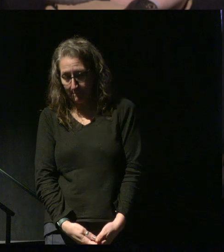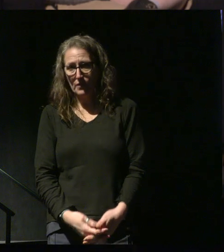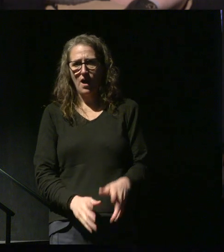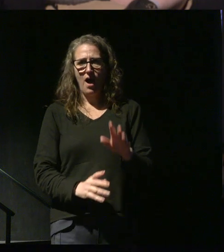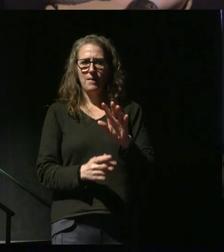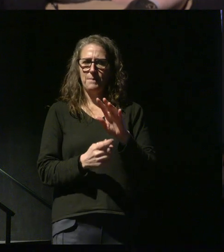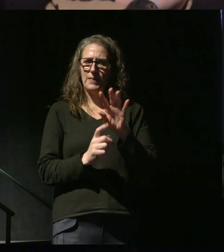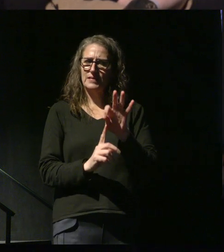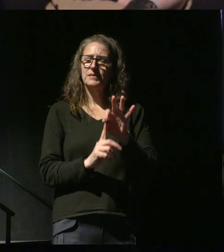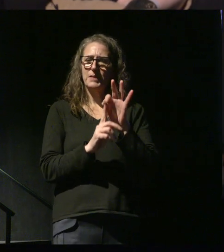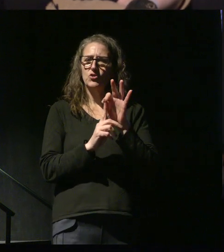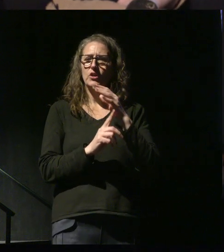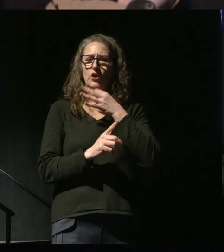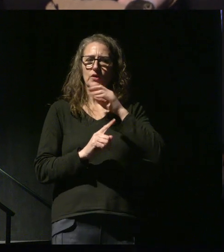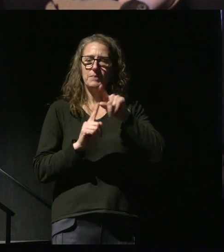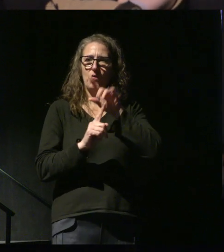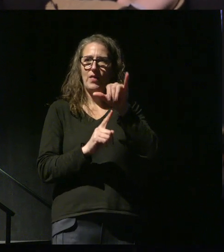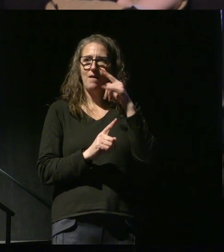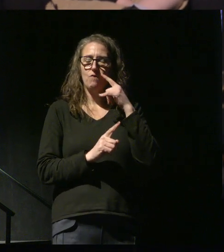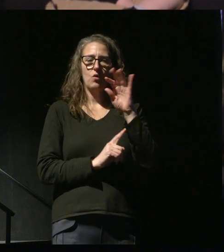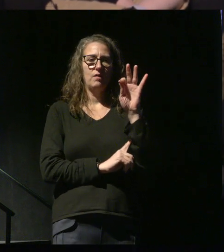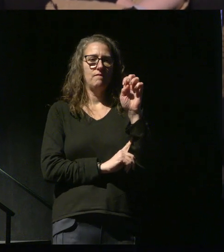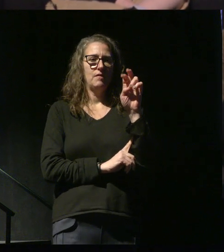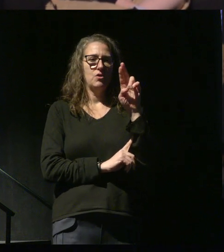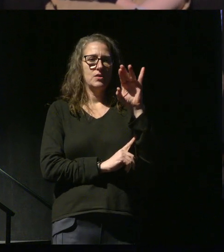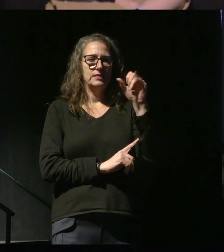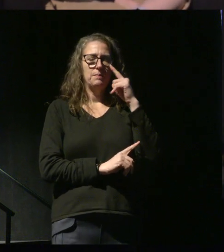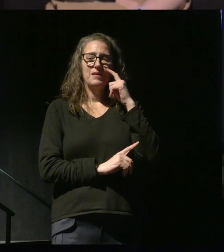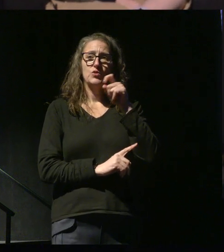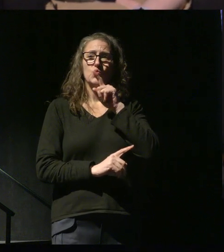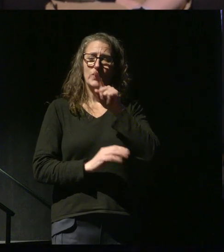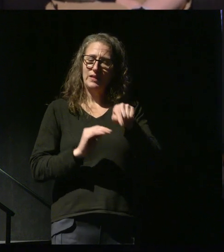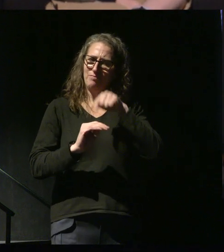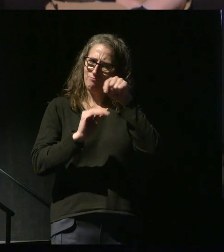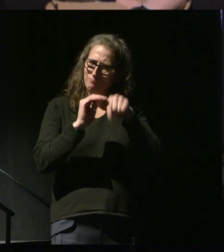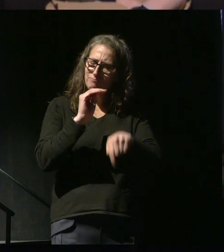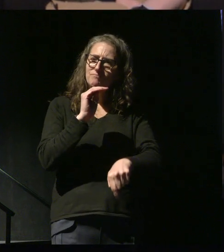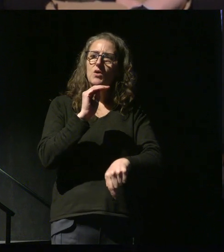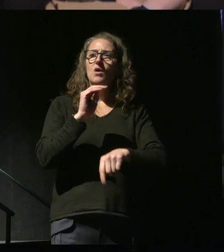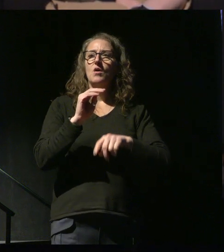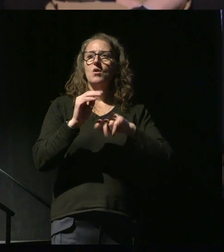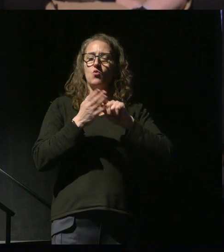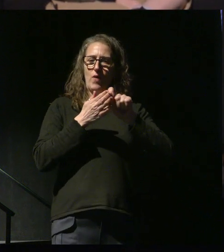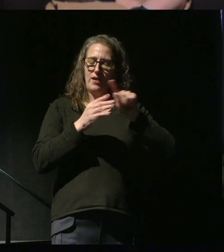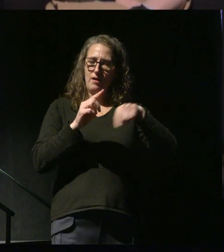Meredith, because you do go so deeply into the intimate with people.